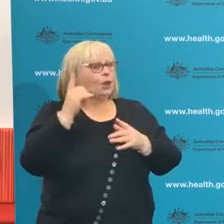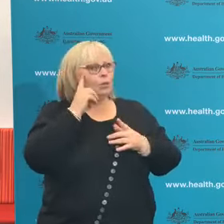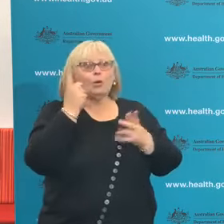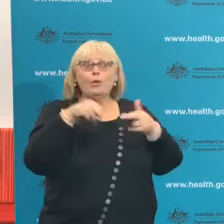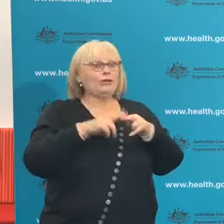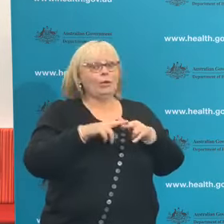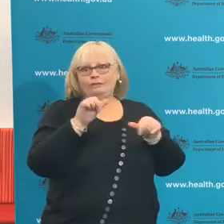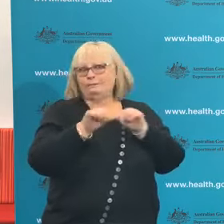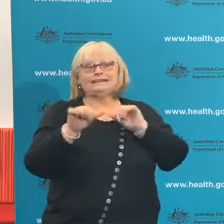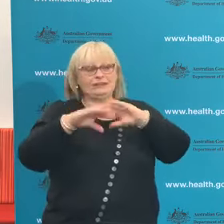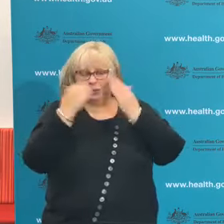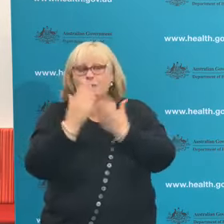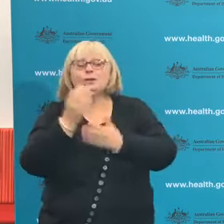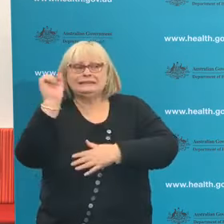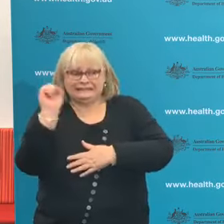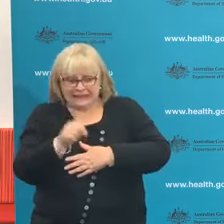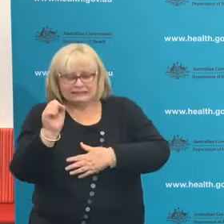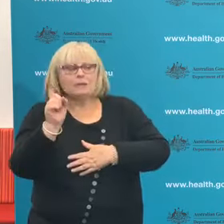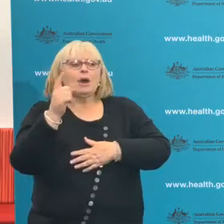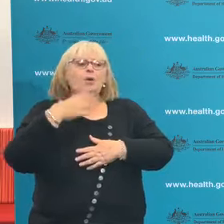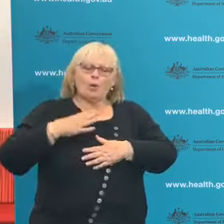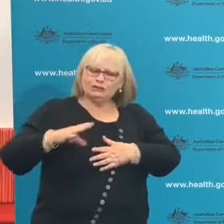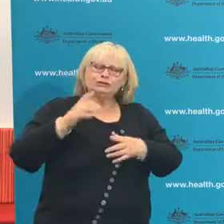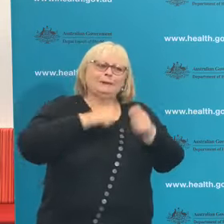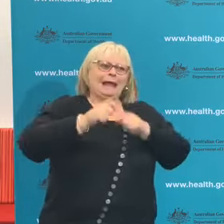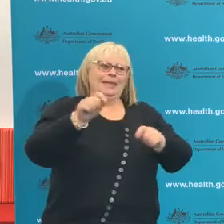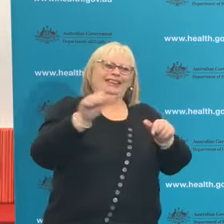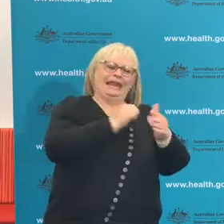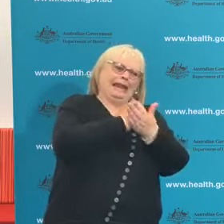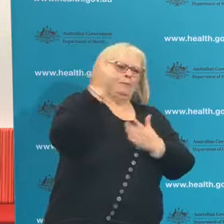in the world, when we want it to be the best in the world. So, we've got to have